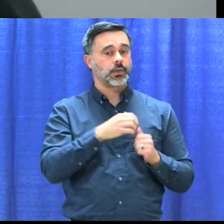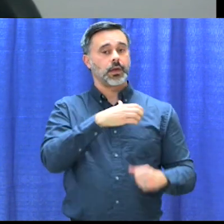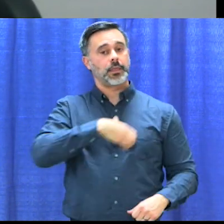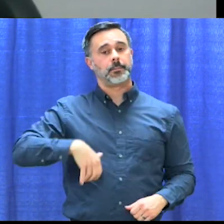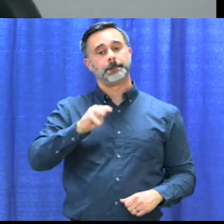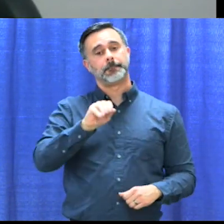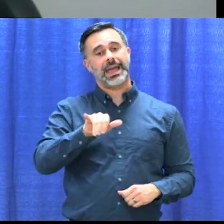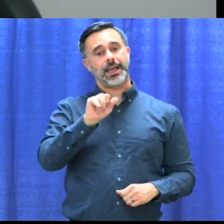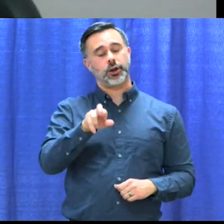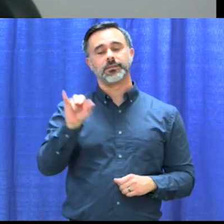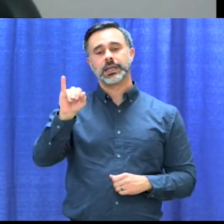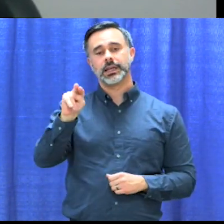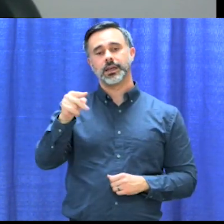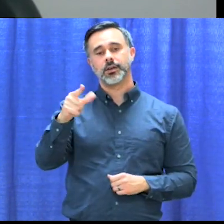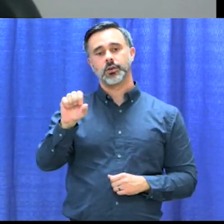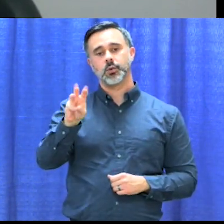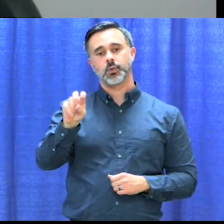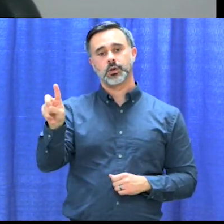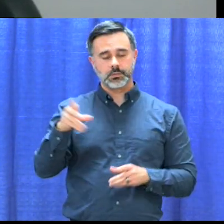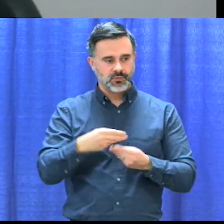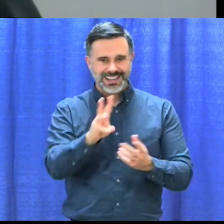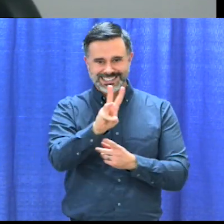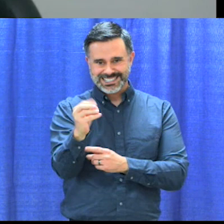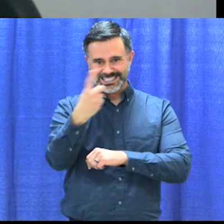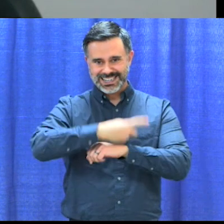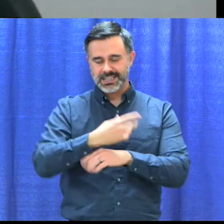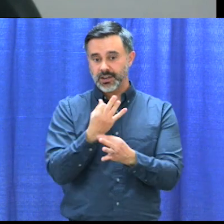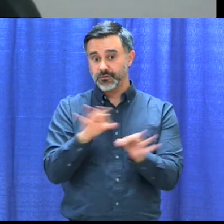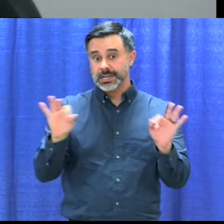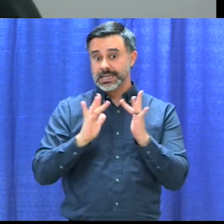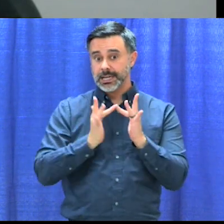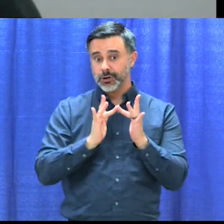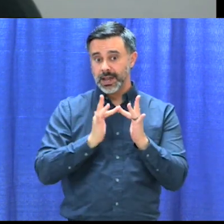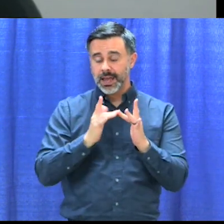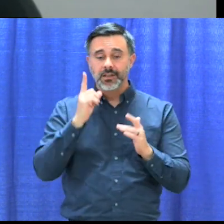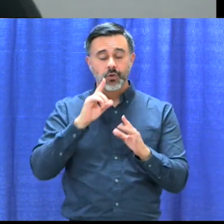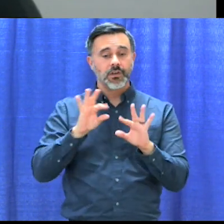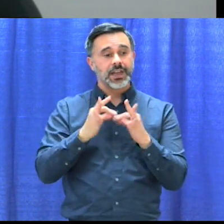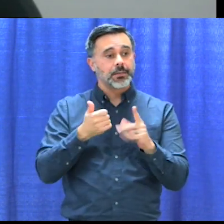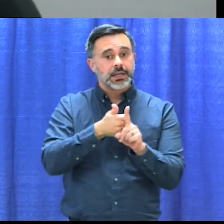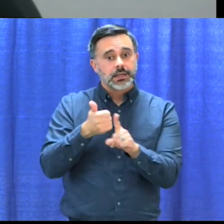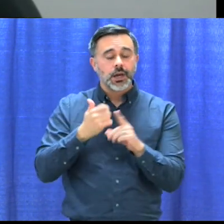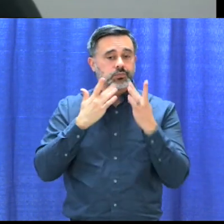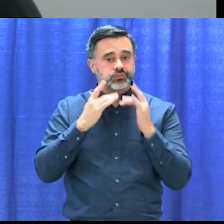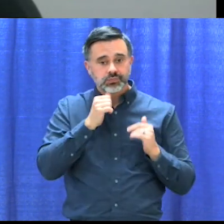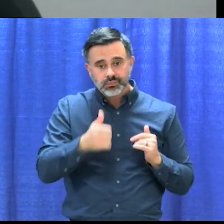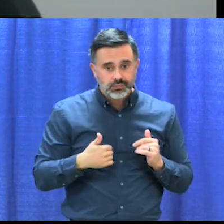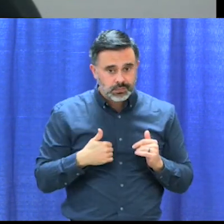So Spectrum is providing 60 days of free internet to families that have free and reduced meals status.